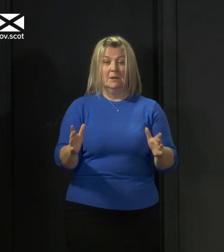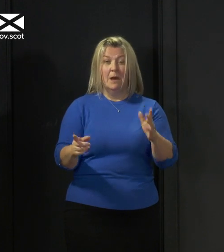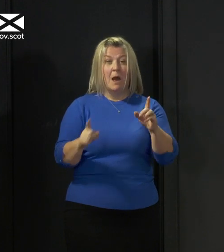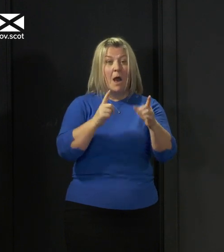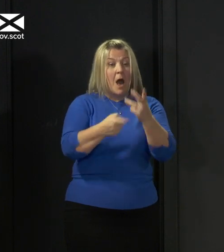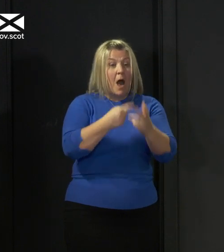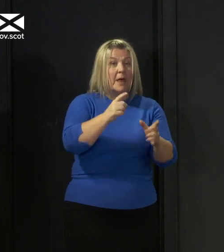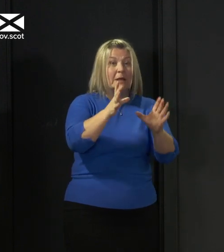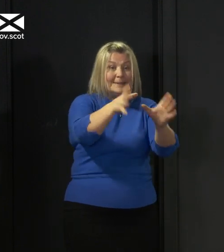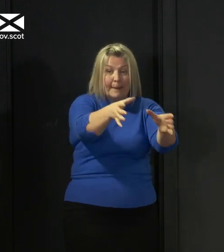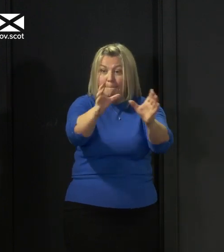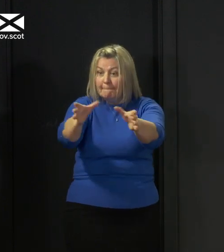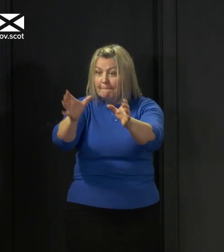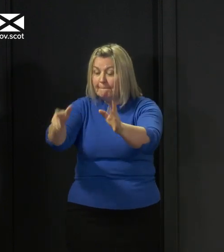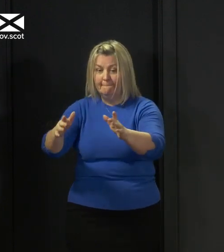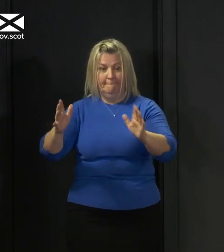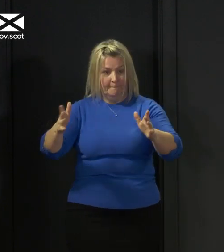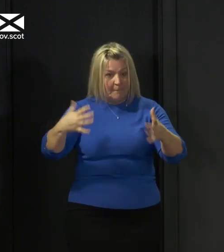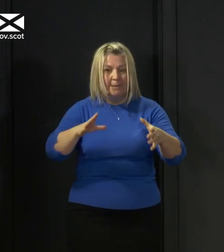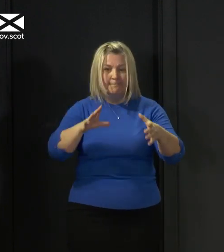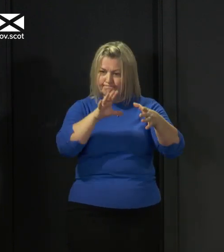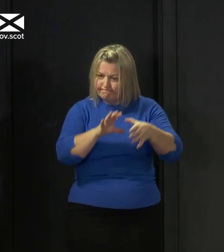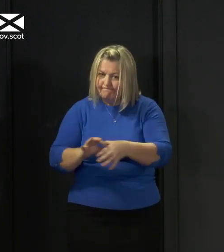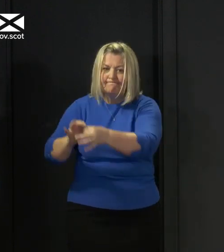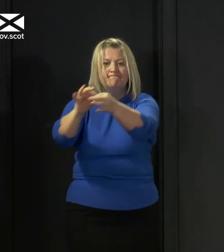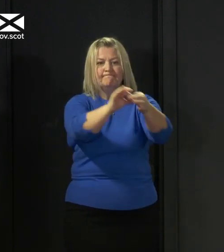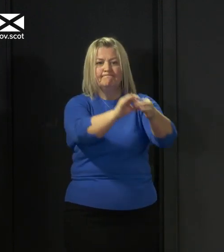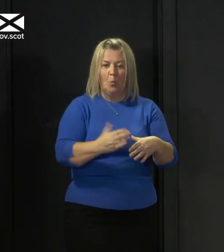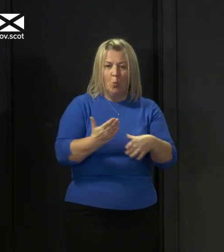that we are suppressing this virus protecting our health service and saving